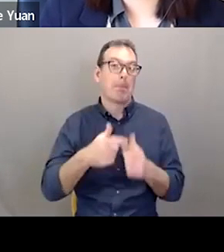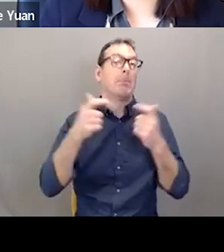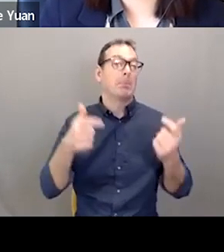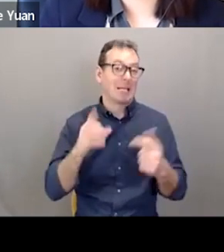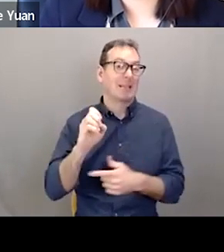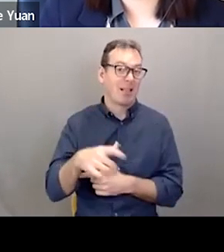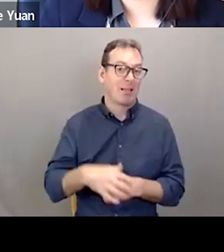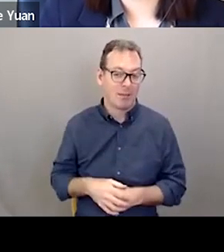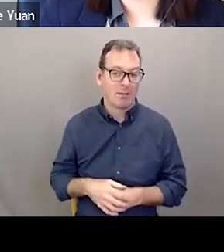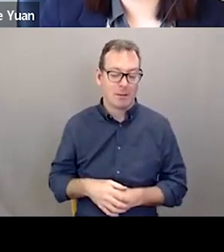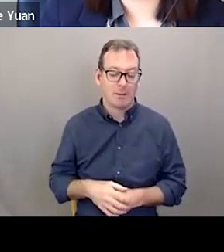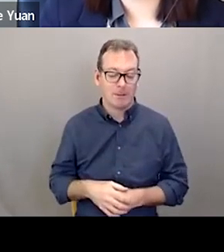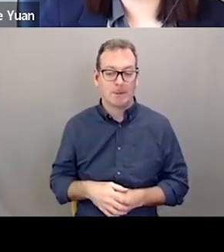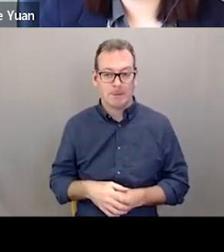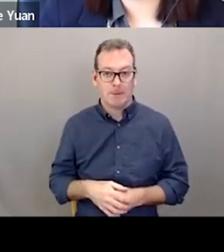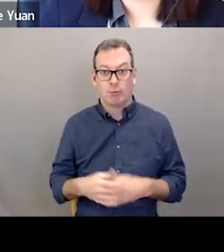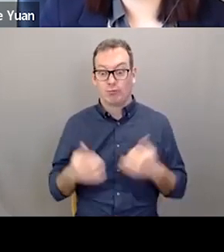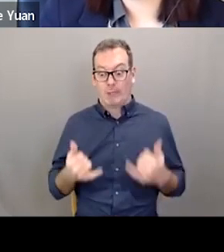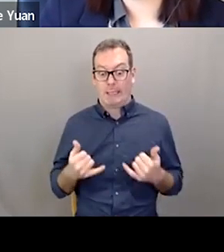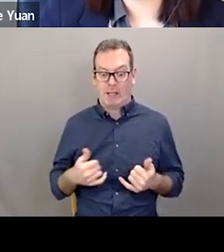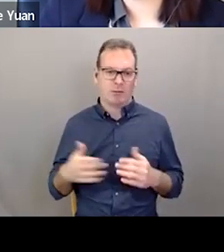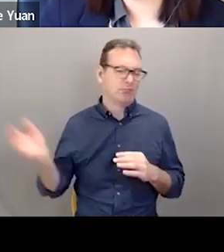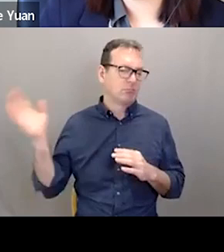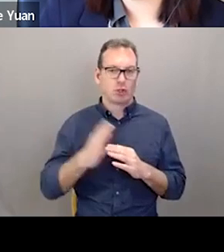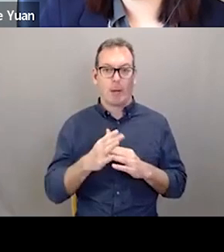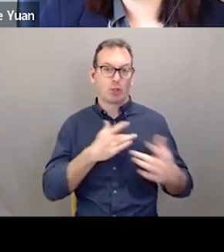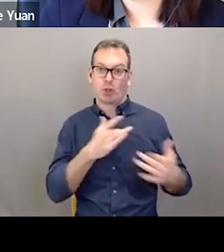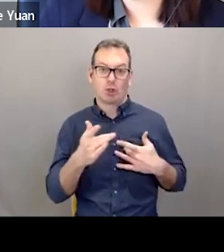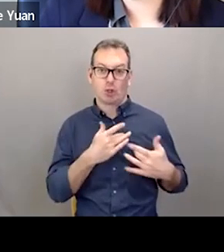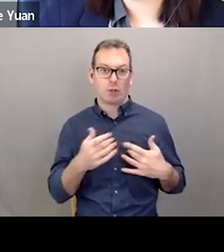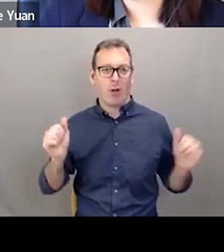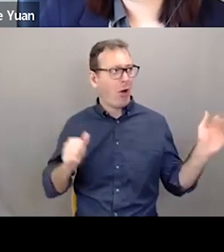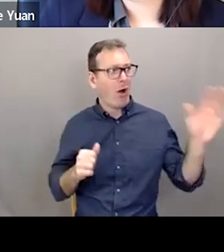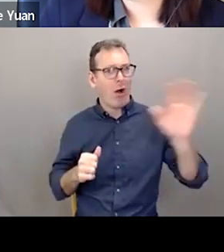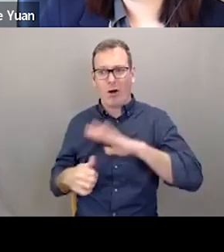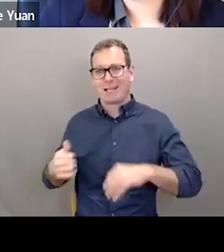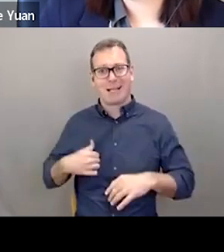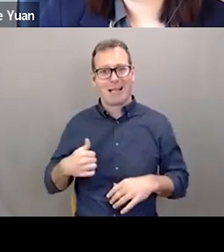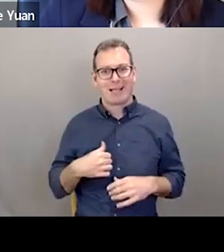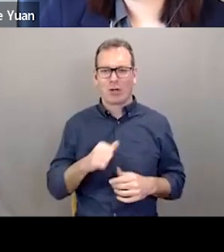now that's the biggest factor because right now all over Canada you know we're giving money for